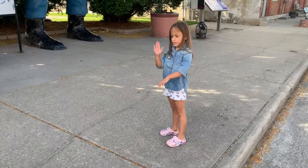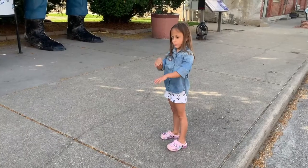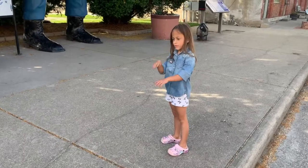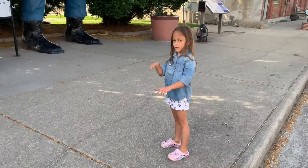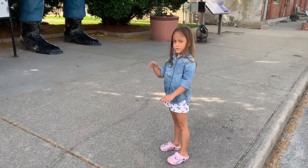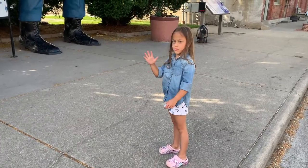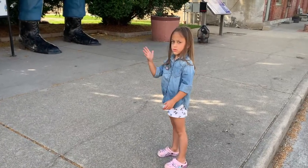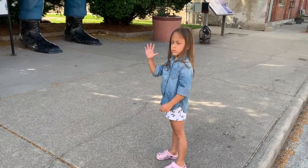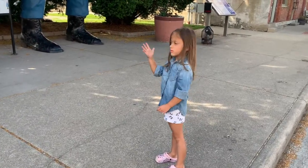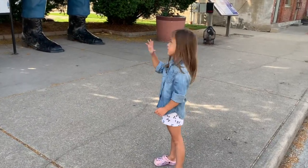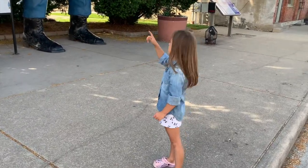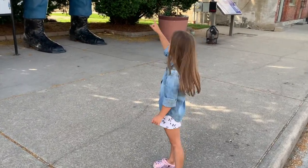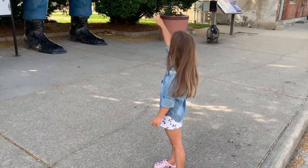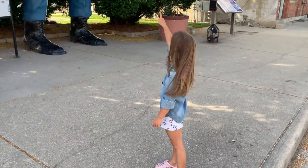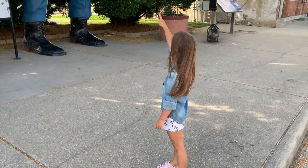He is on tree, look there.